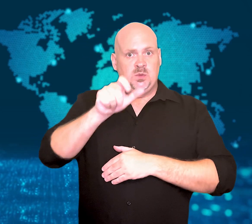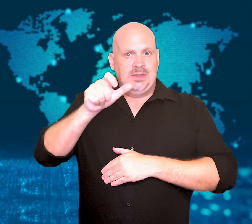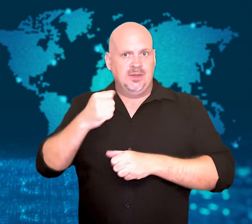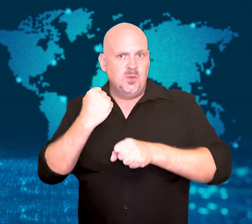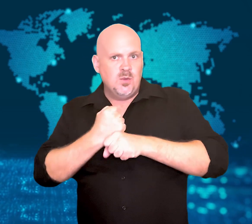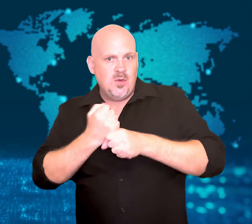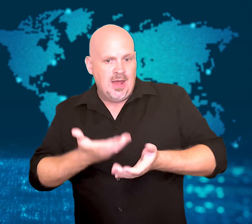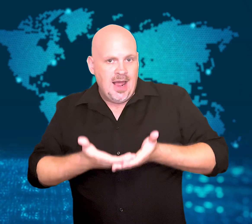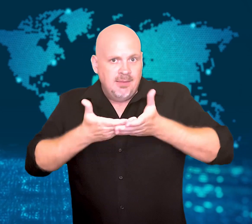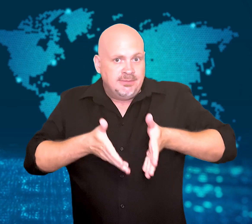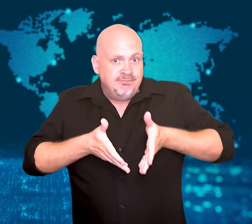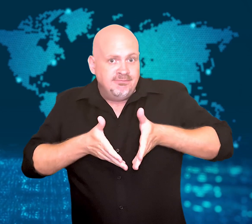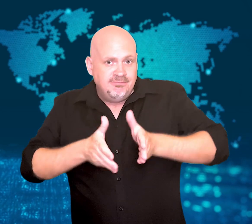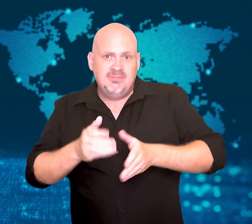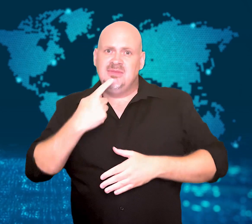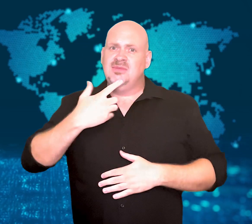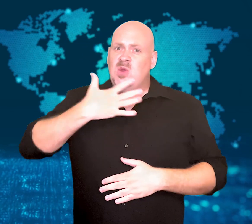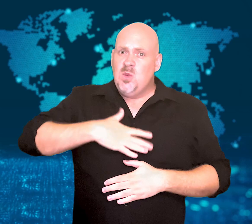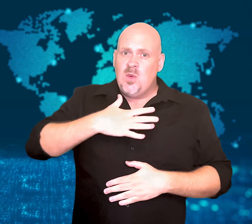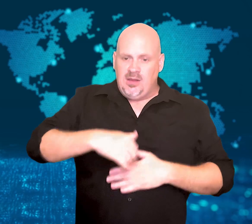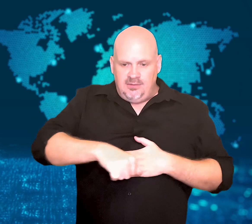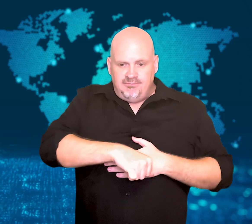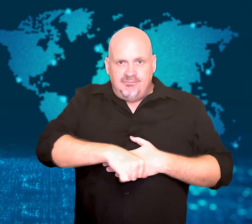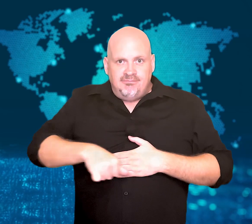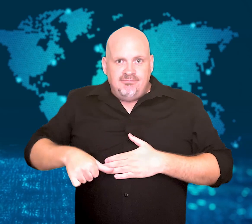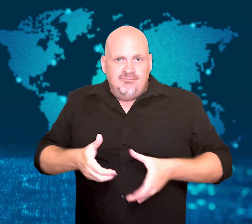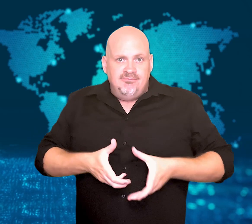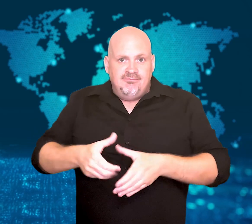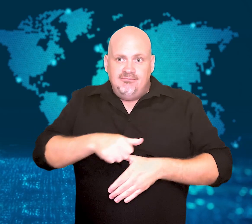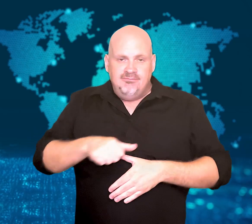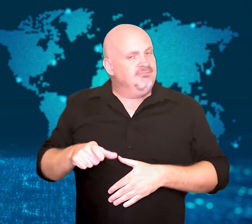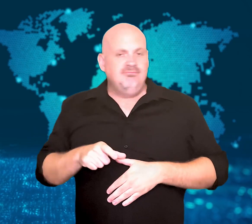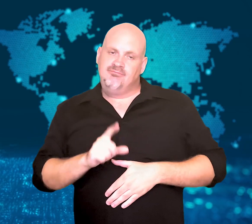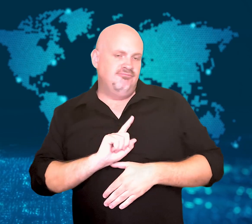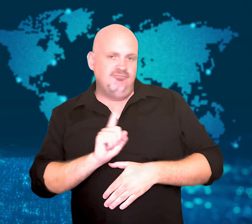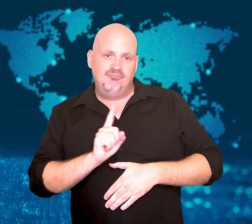denied her a cesarean section.